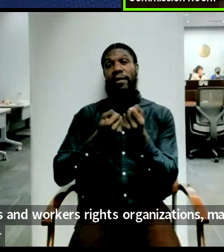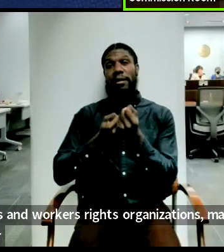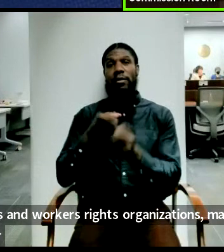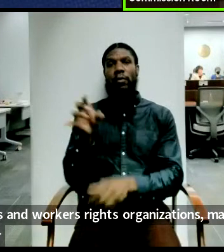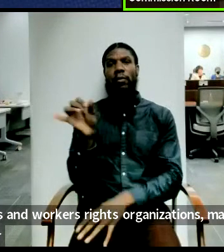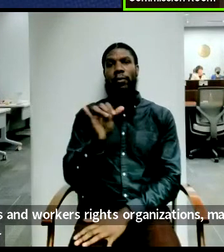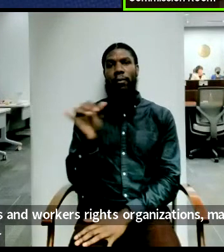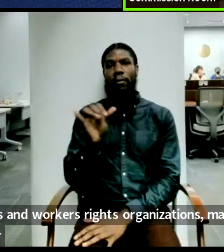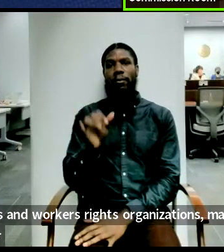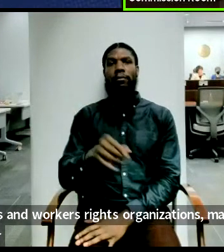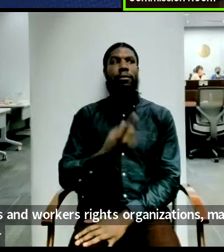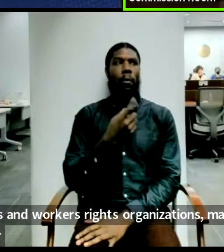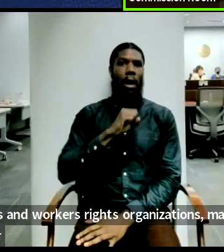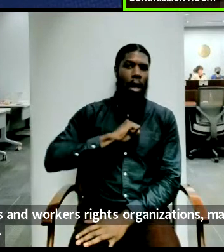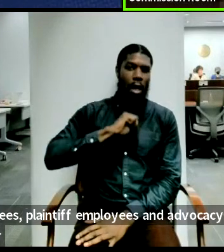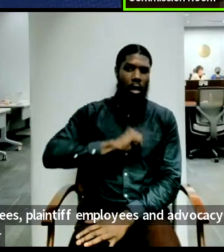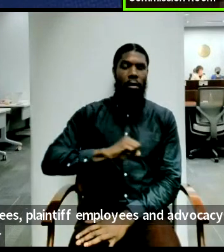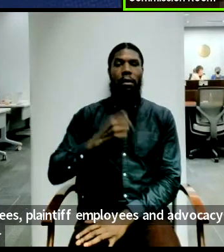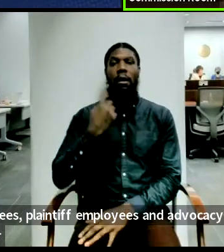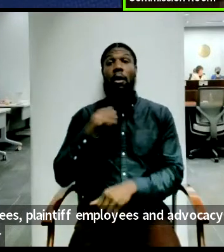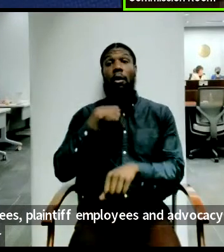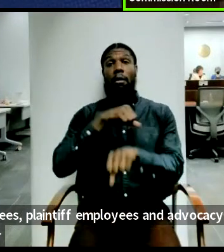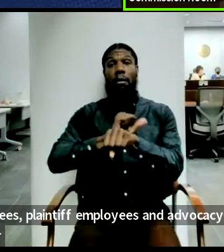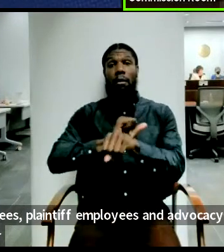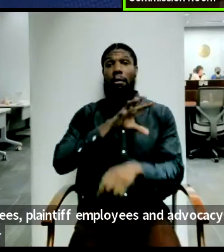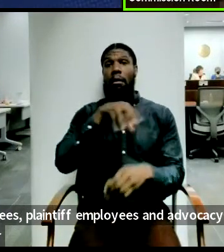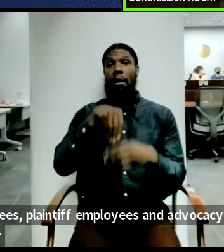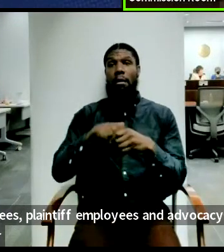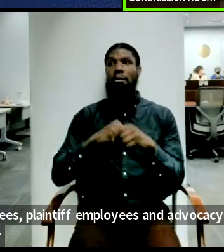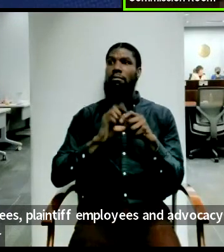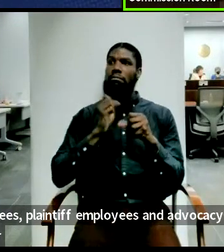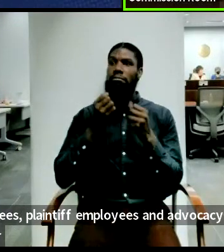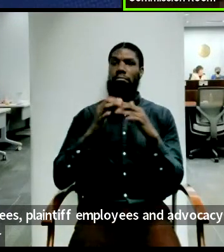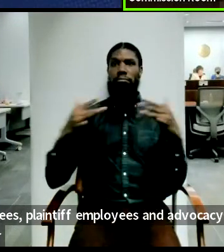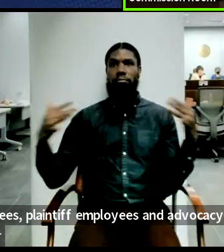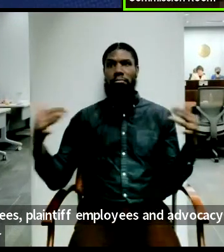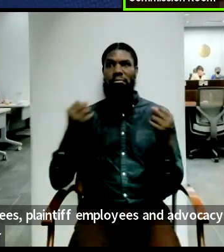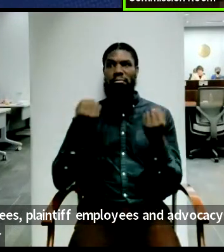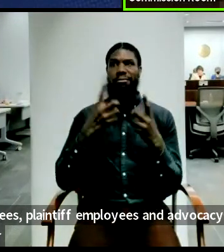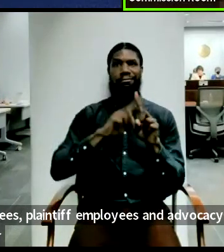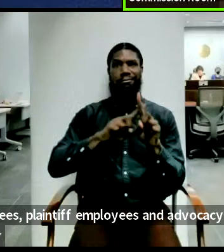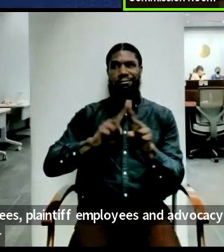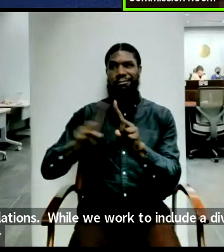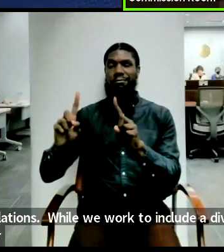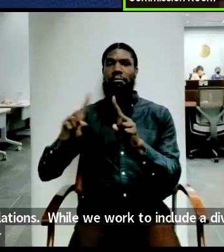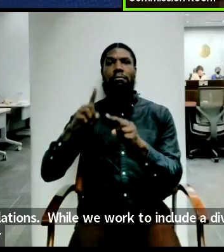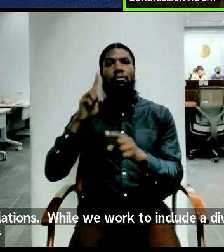While we work to include a diverse and cross-section of witnesses who represents